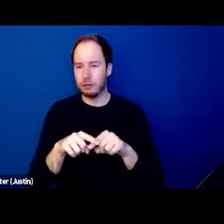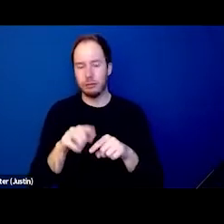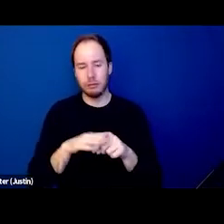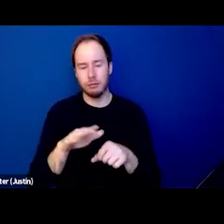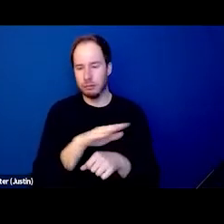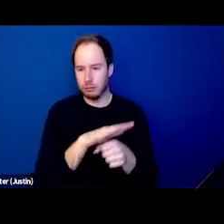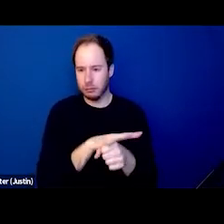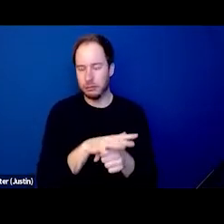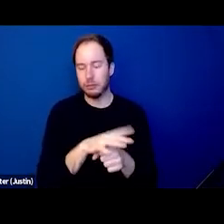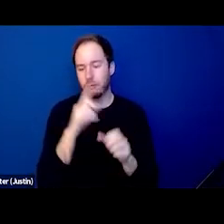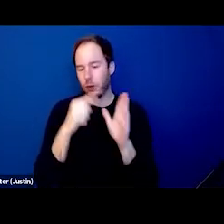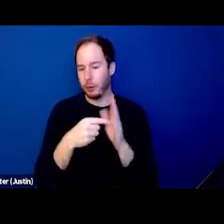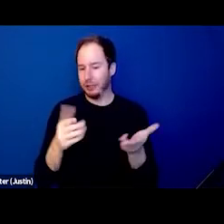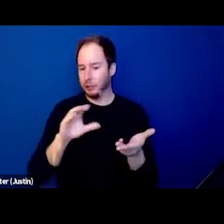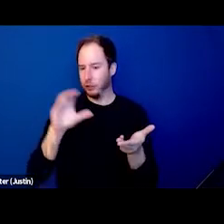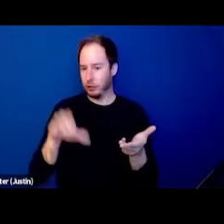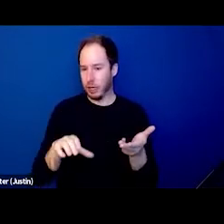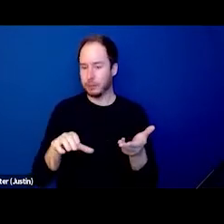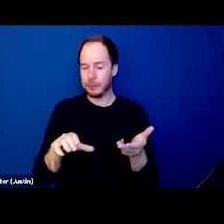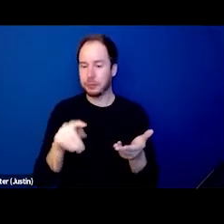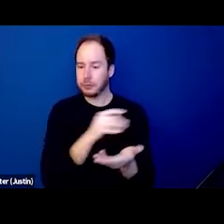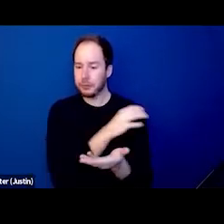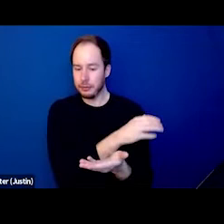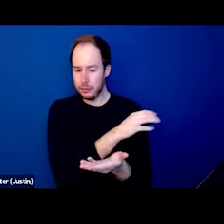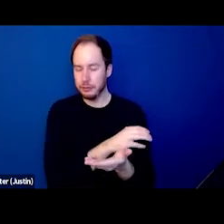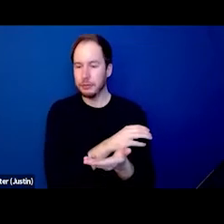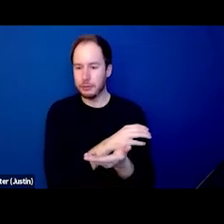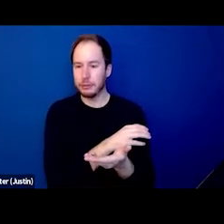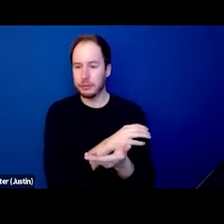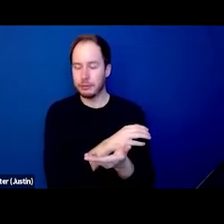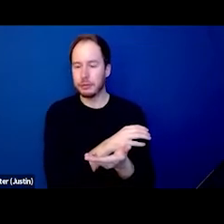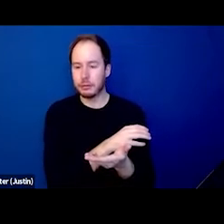Here in Chicago, the clinic does a lot of referrals